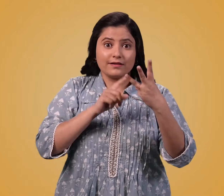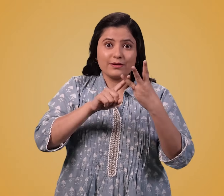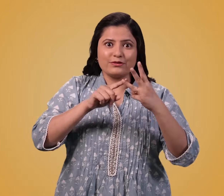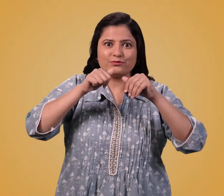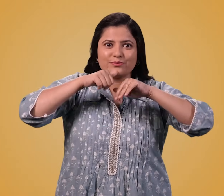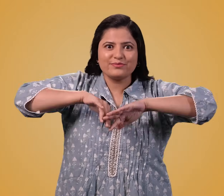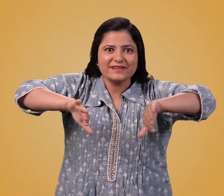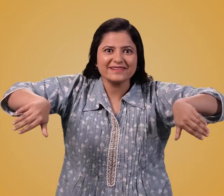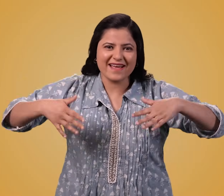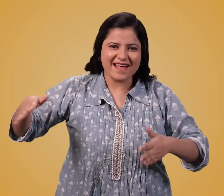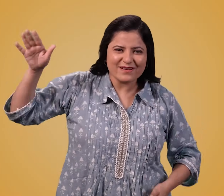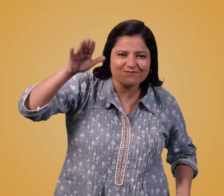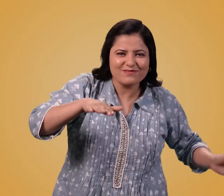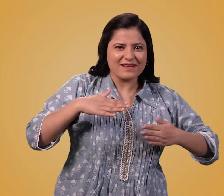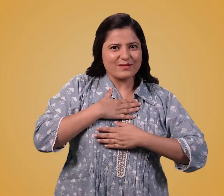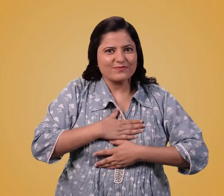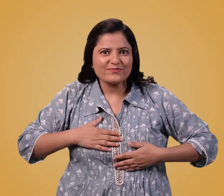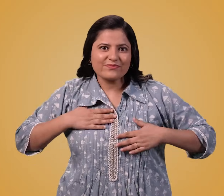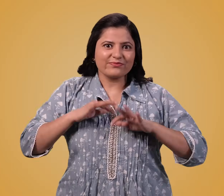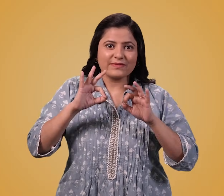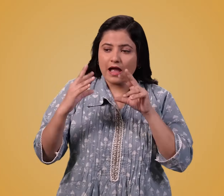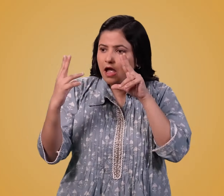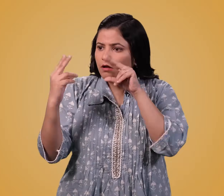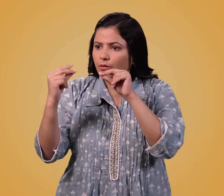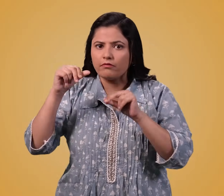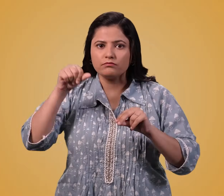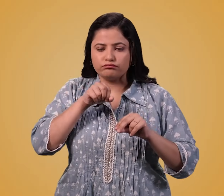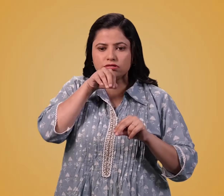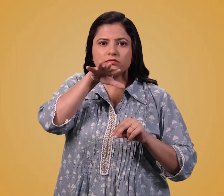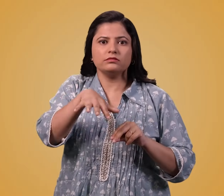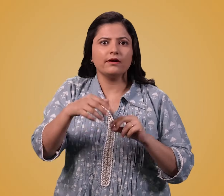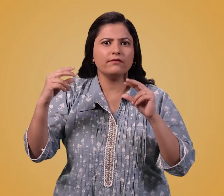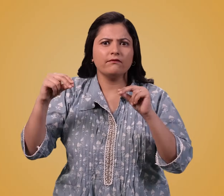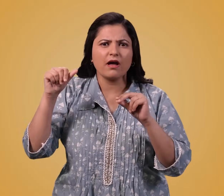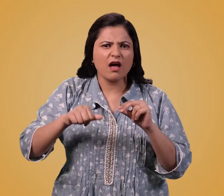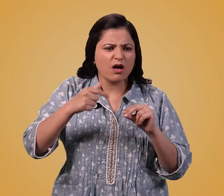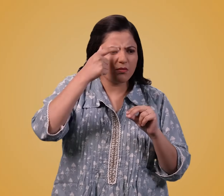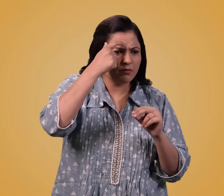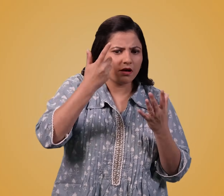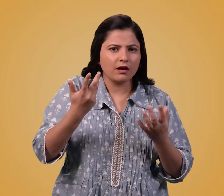When you go swimming, you can't communicate under water as well.